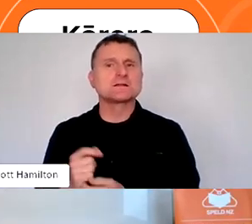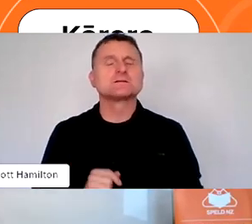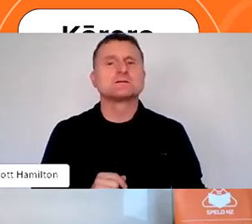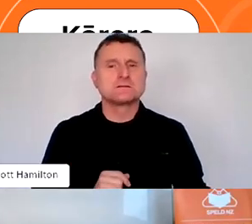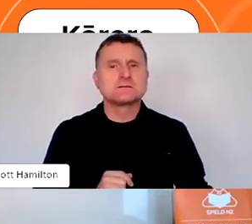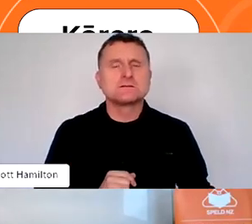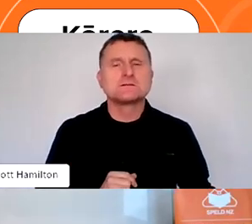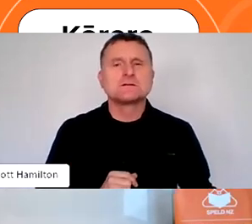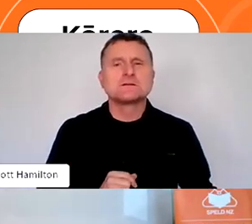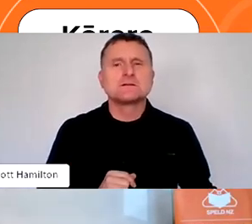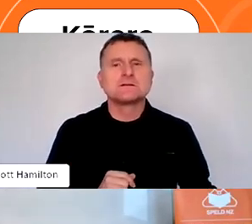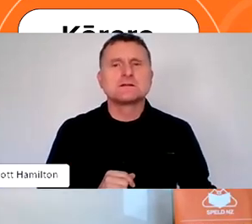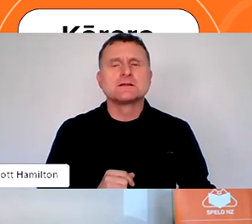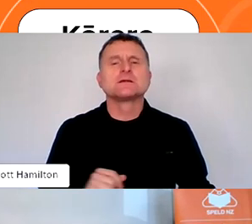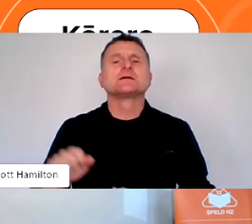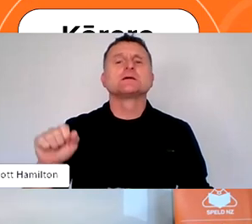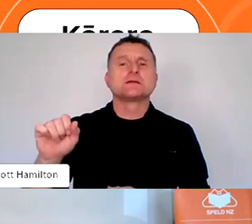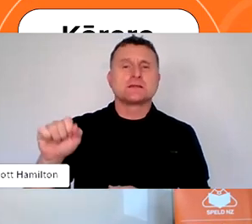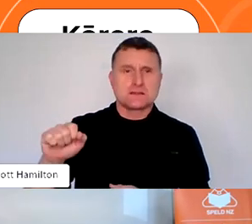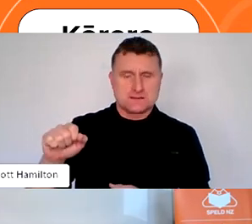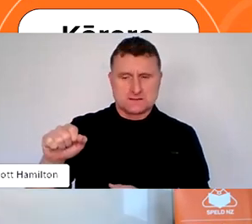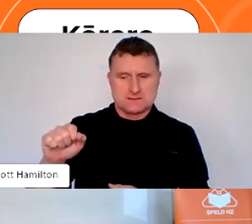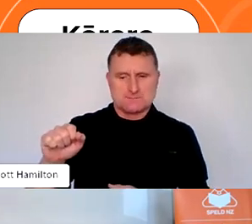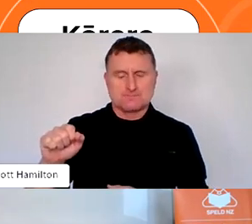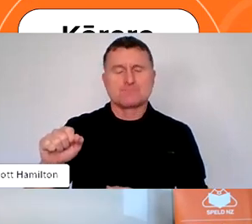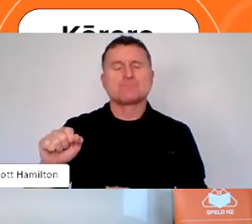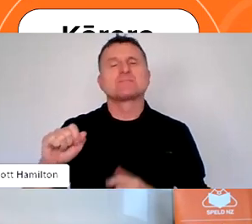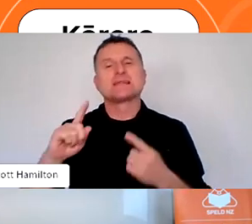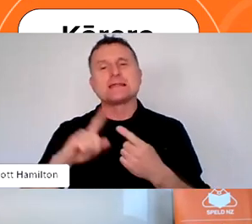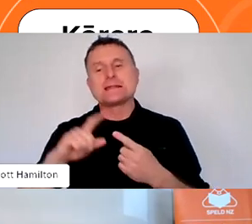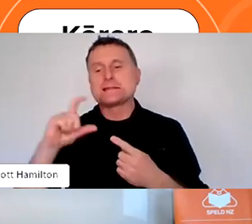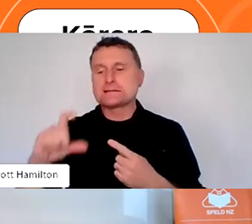teacher observations in the ECE setting in terms of learning and